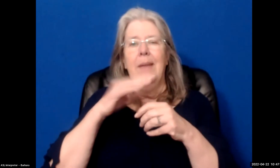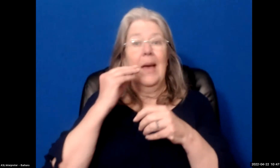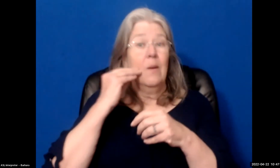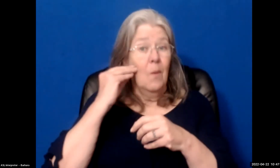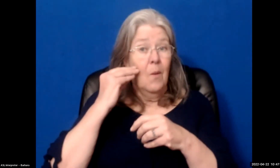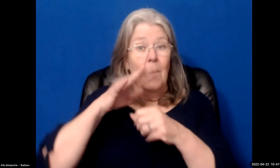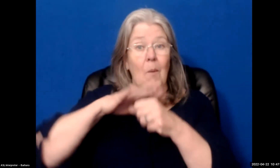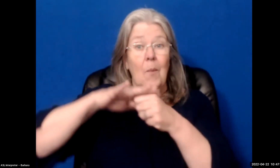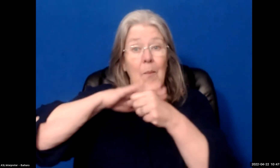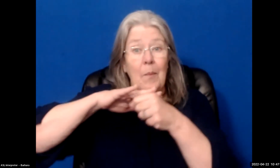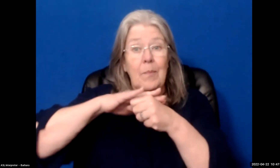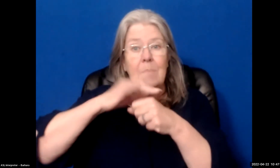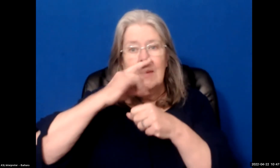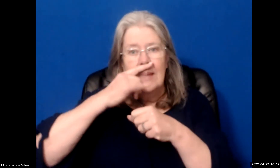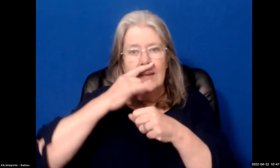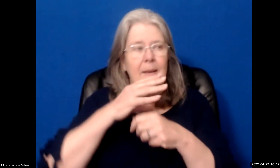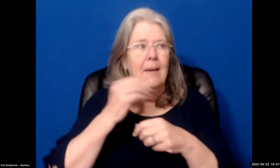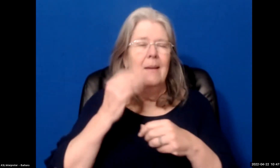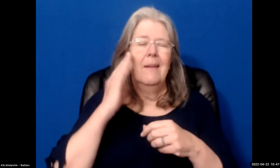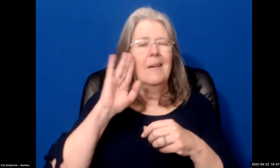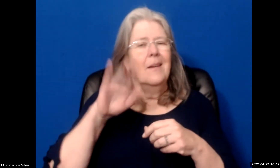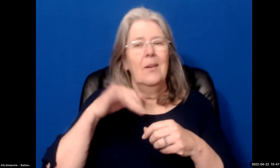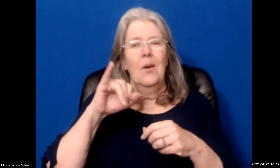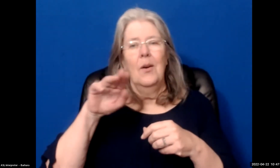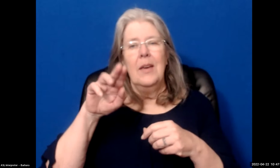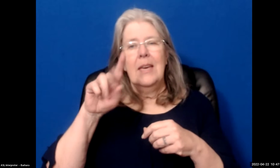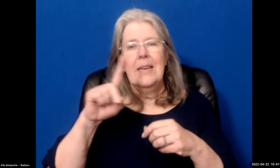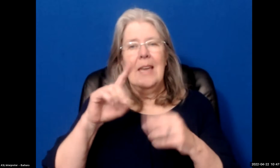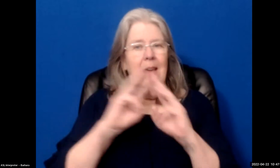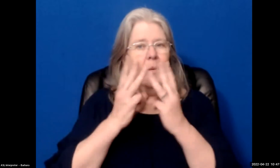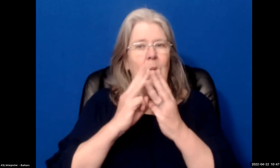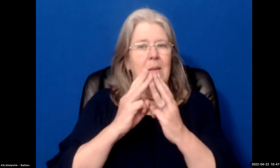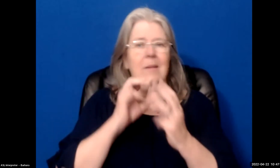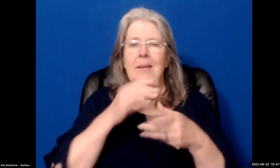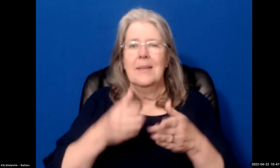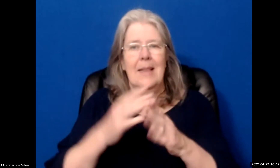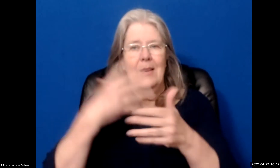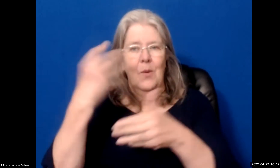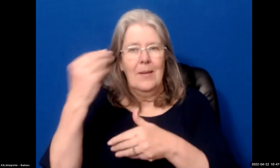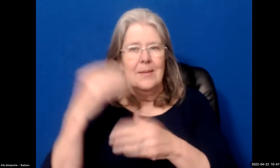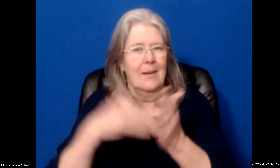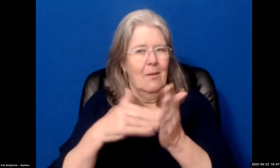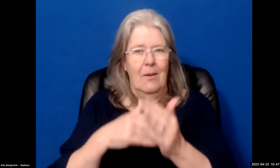And we all know, Indiana weather isn't conducive to being outside, very often, so I mean it's